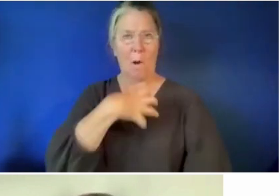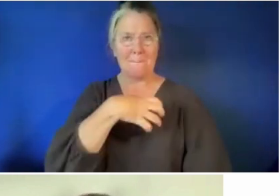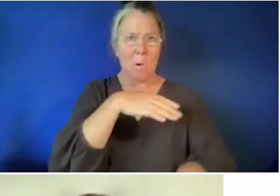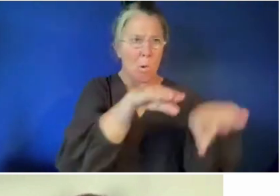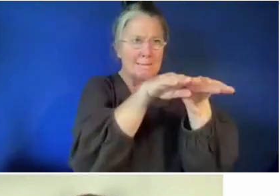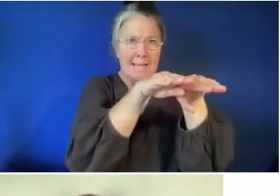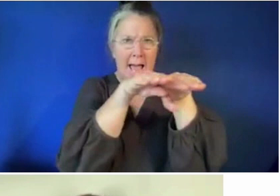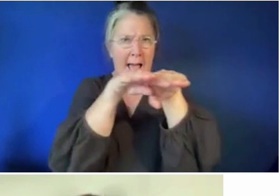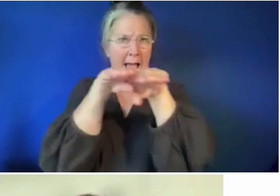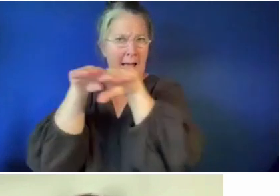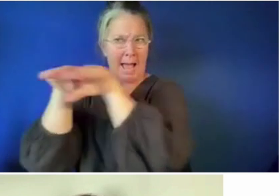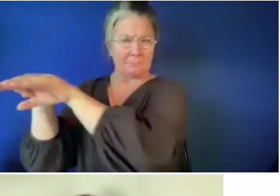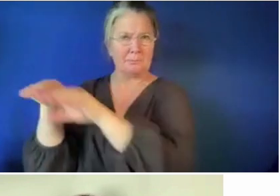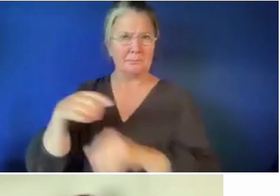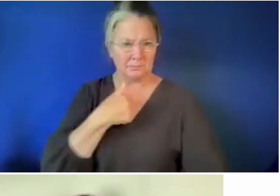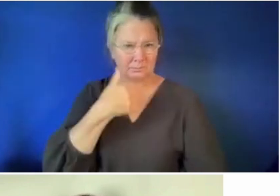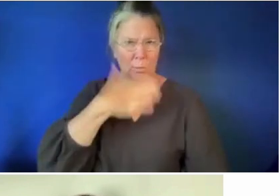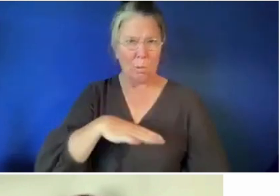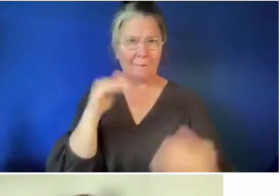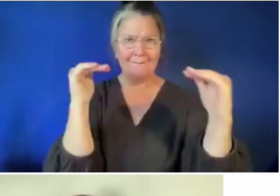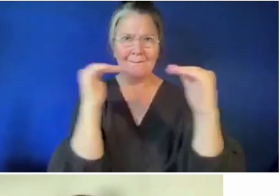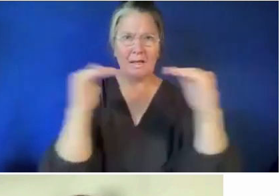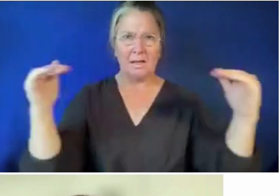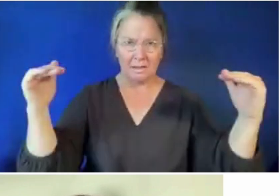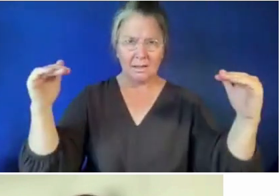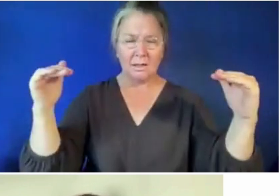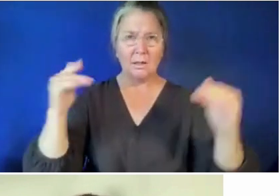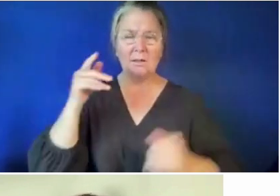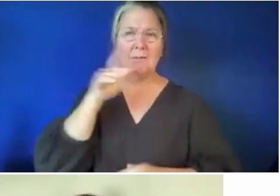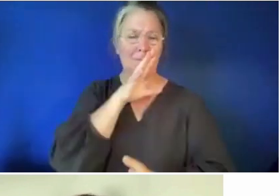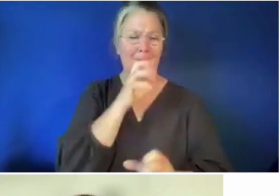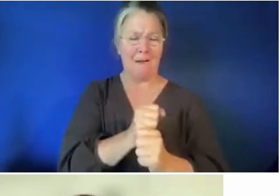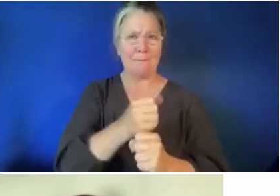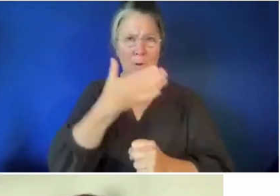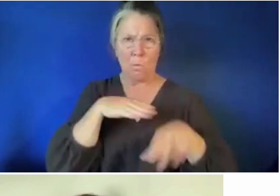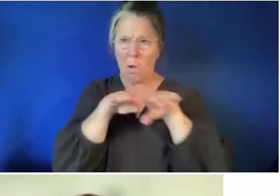it would prefer to see a more unified approach where that is possible,